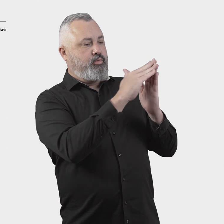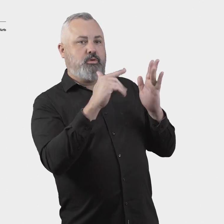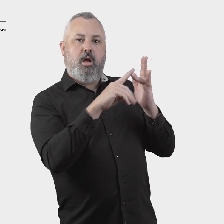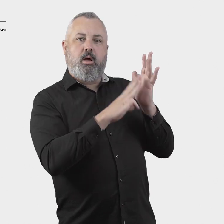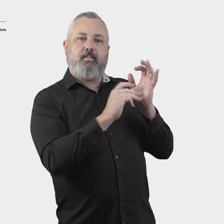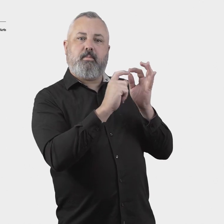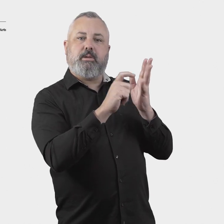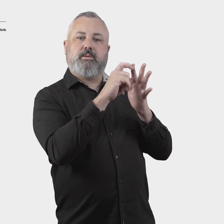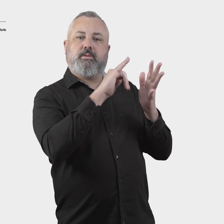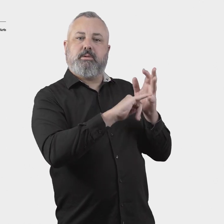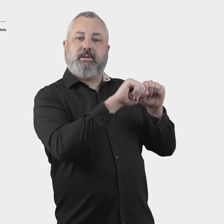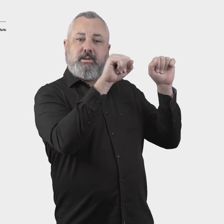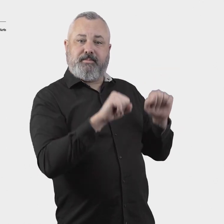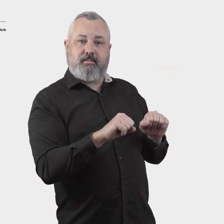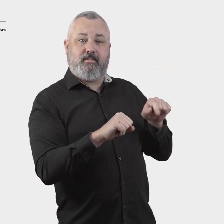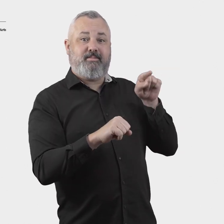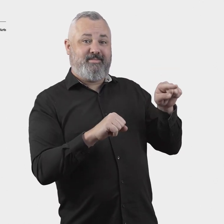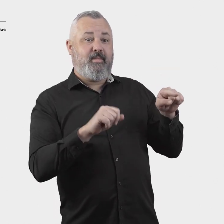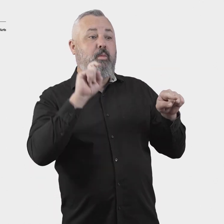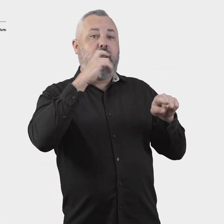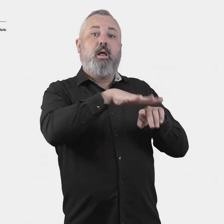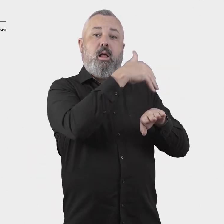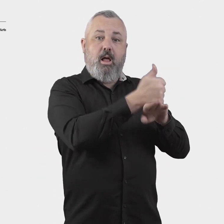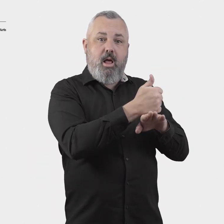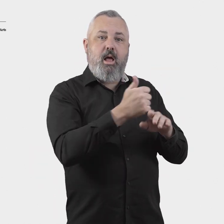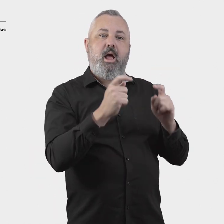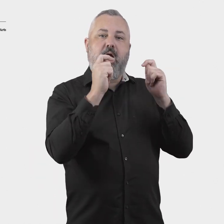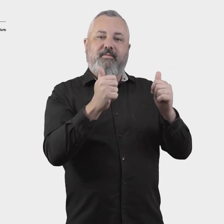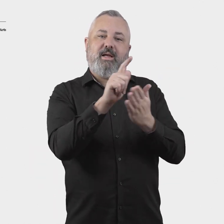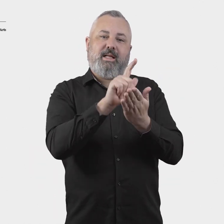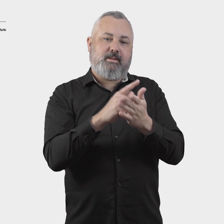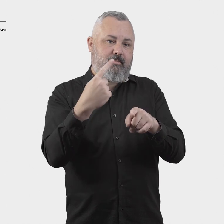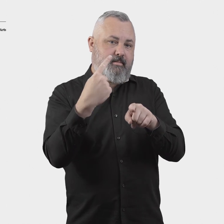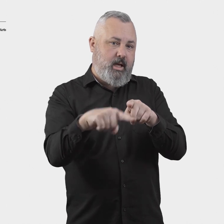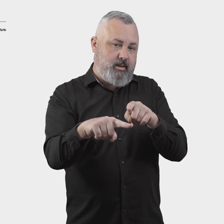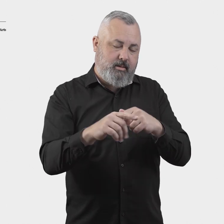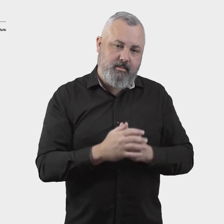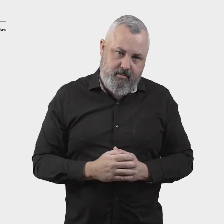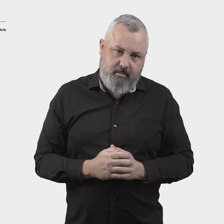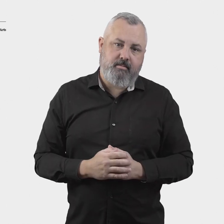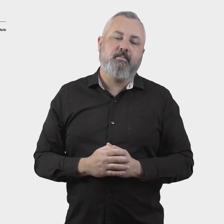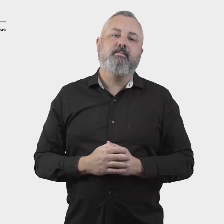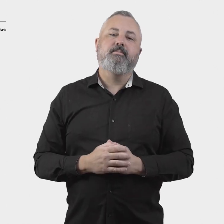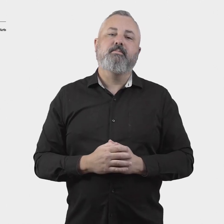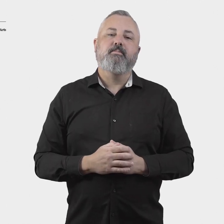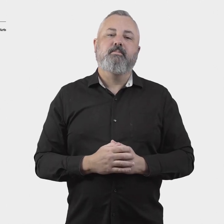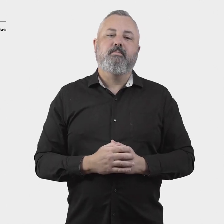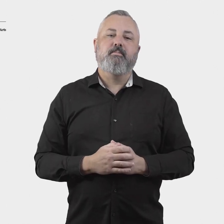Industry Ombuds Scheme, not the interim ombudsperson in the department.